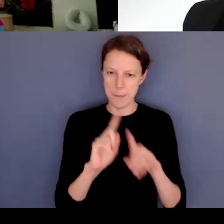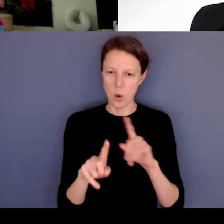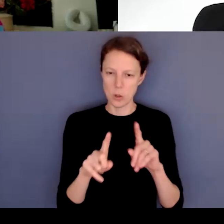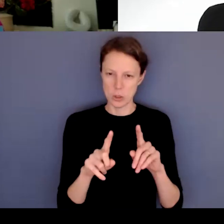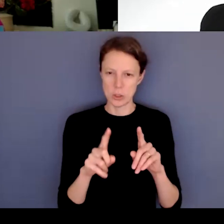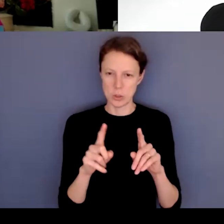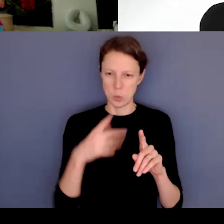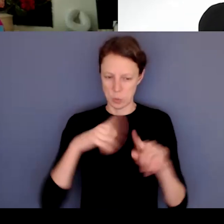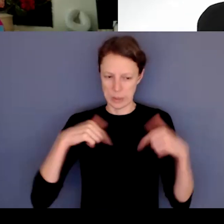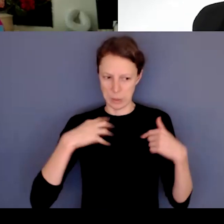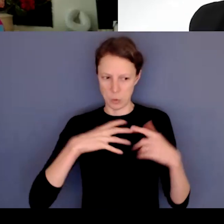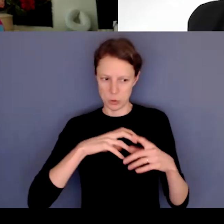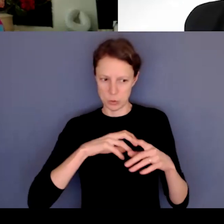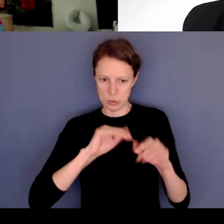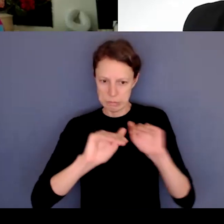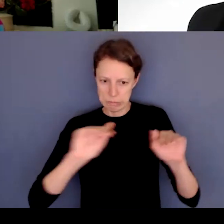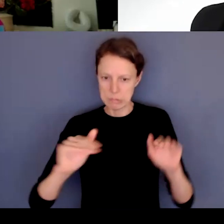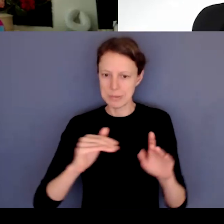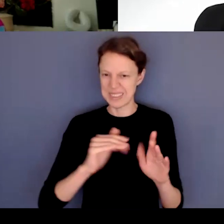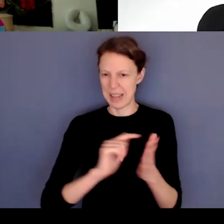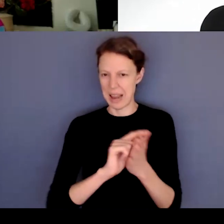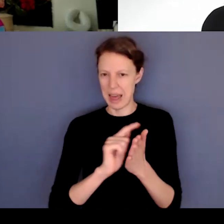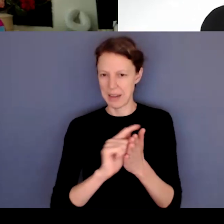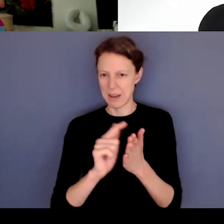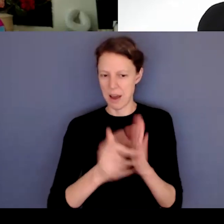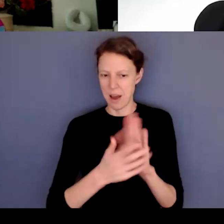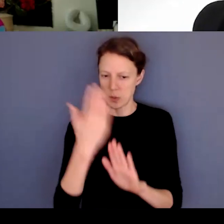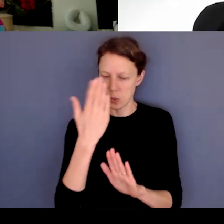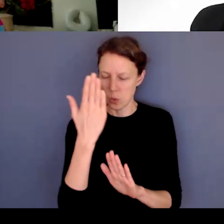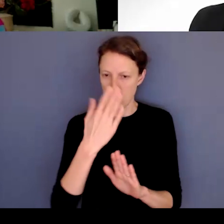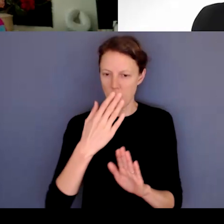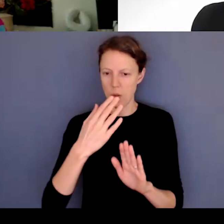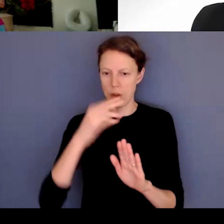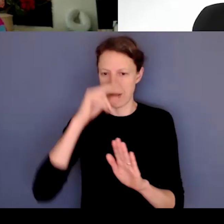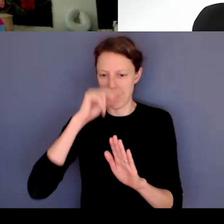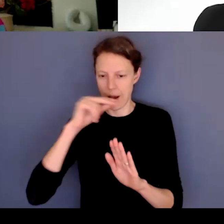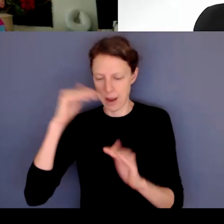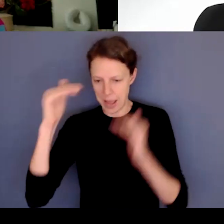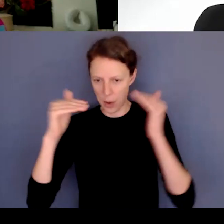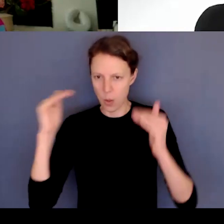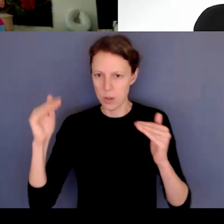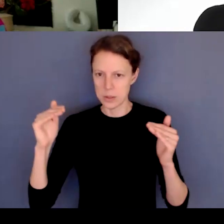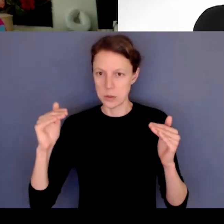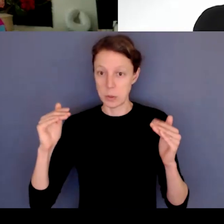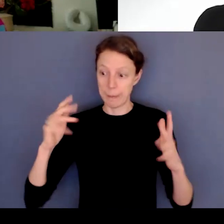adult type range. So I'm not sure it will have a huge impact there, but we are still thinking through, you know, what it will